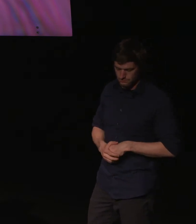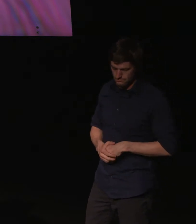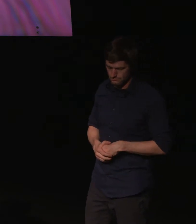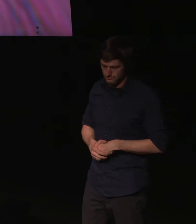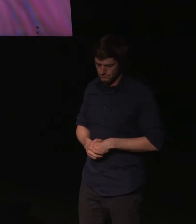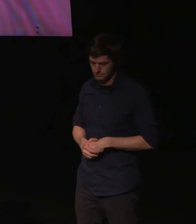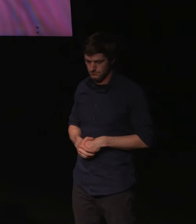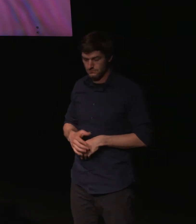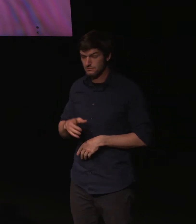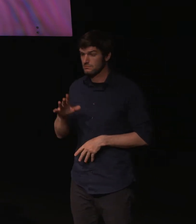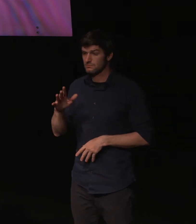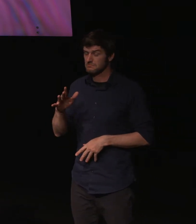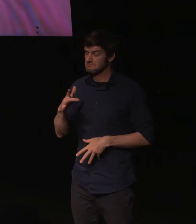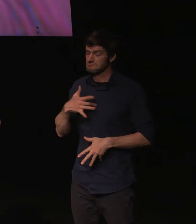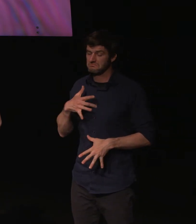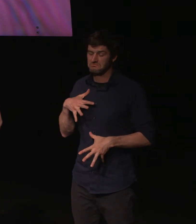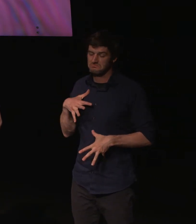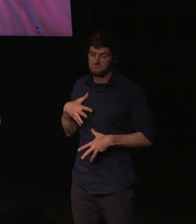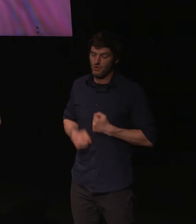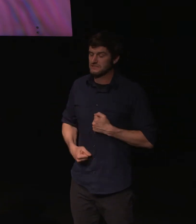It wrecked me, it completely ruined me.